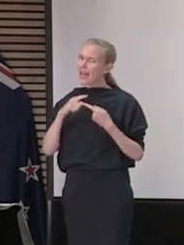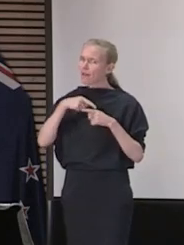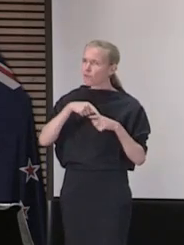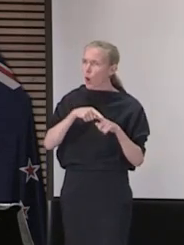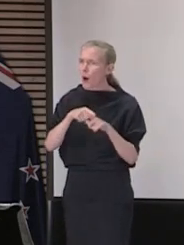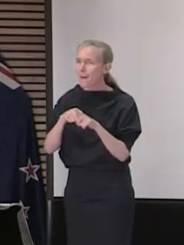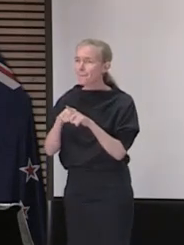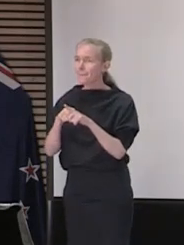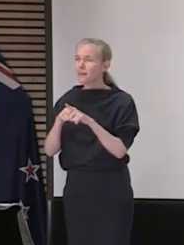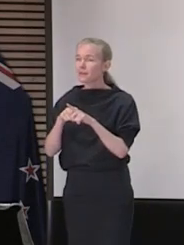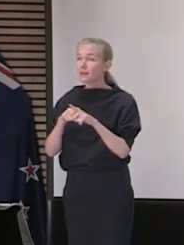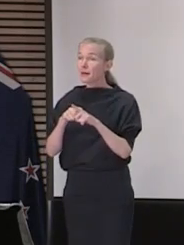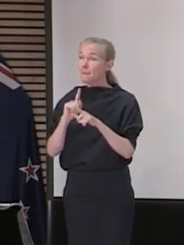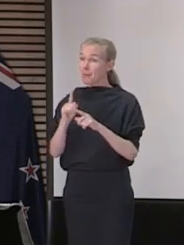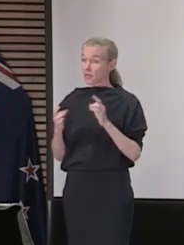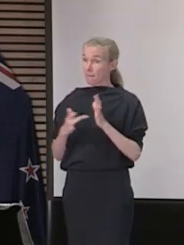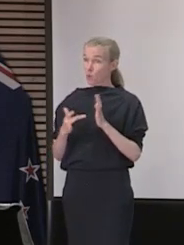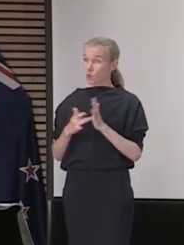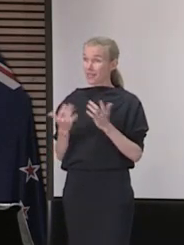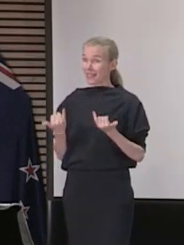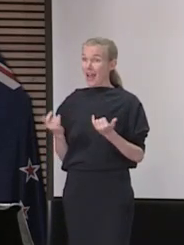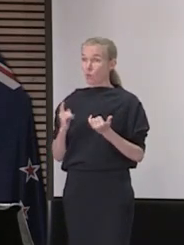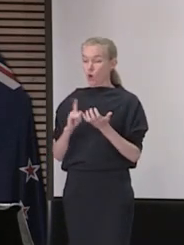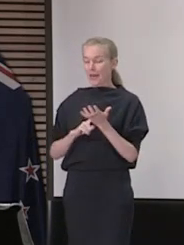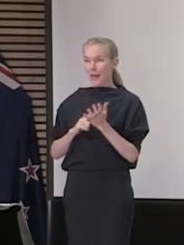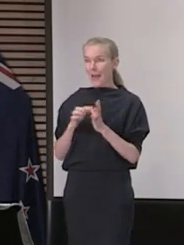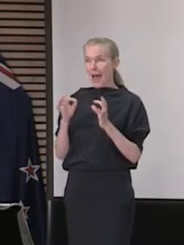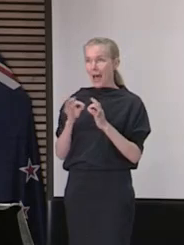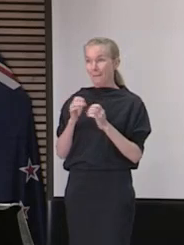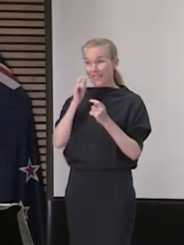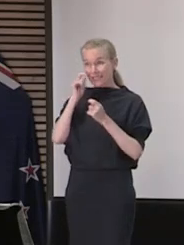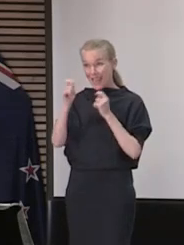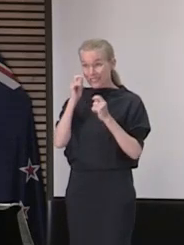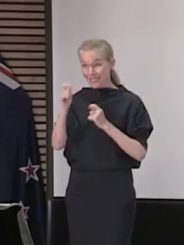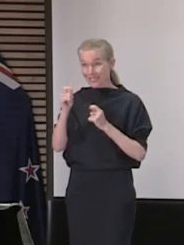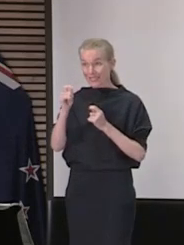Theimportant thing here is thoselab testing numbers and ourintention, as the PM said,